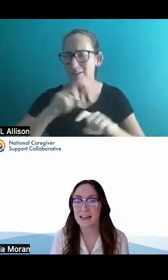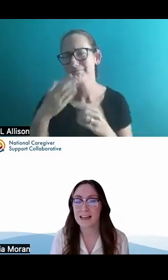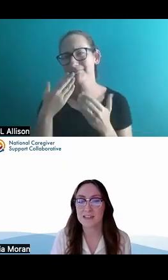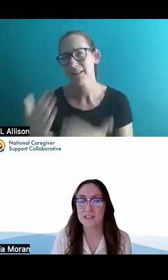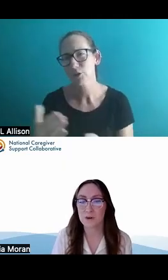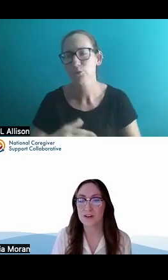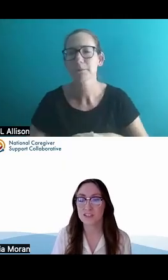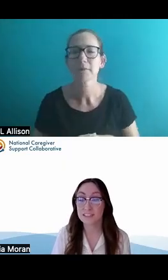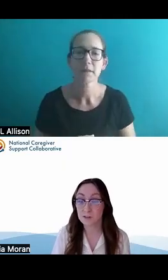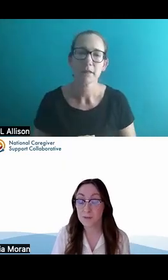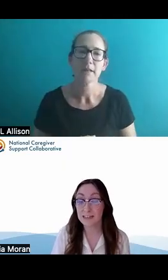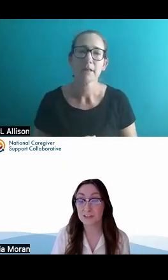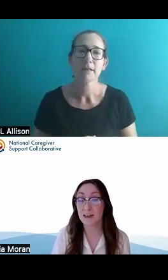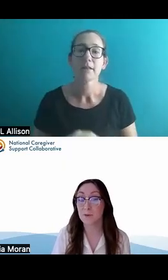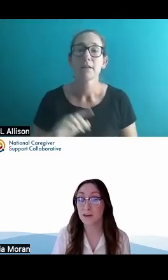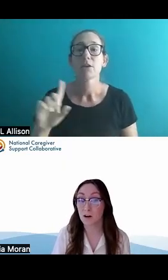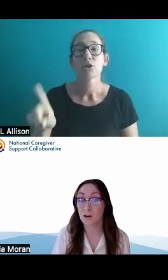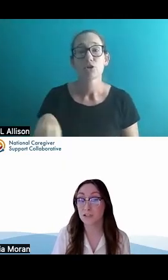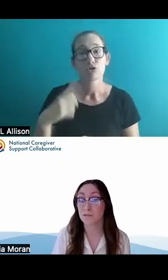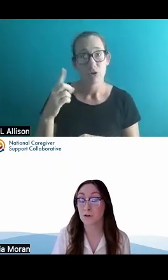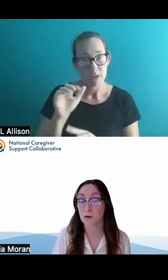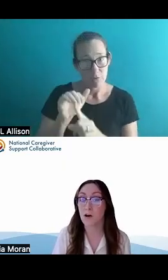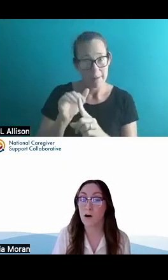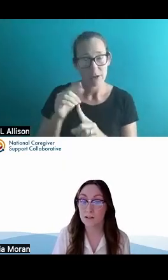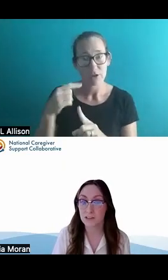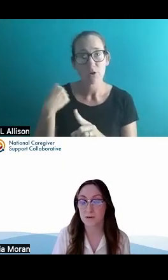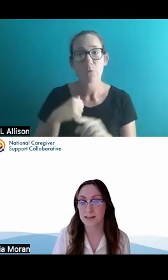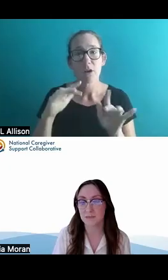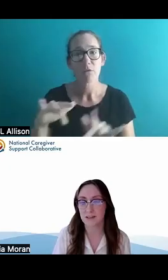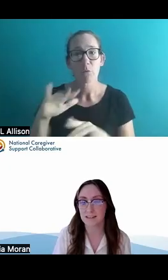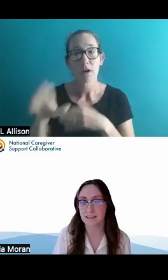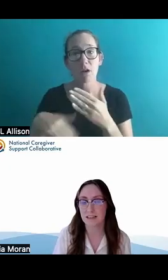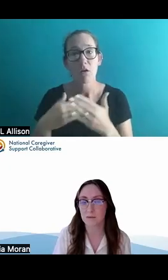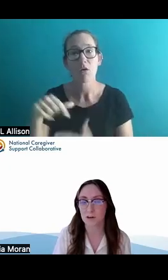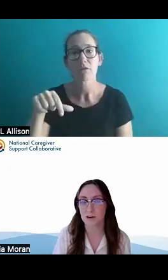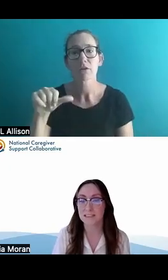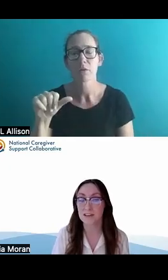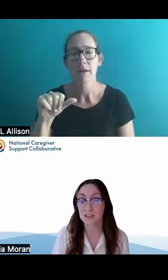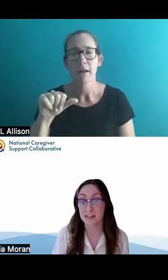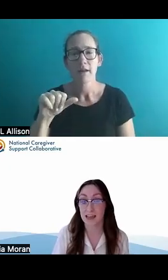and just a reminder that we are also recording all of the Q&A submissions that were sent today